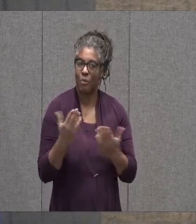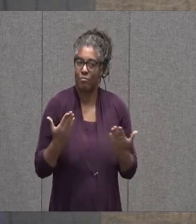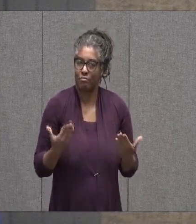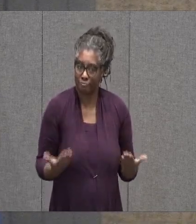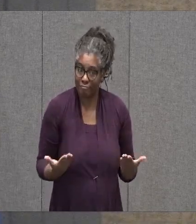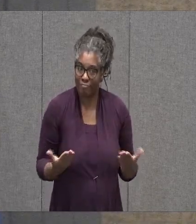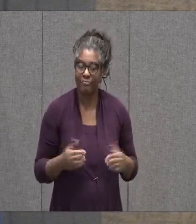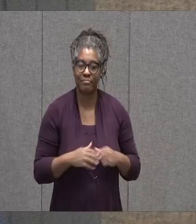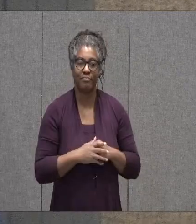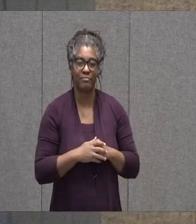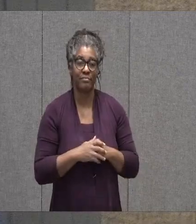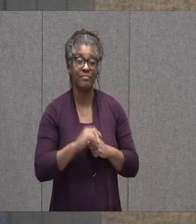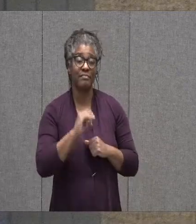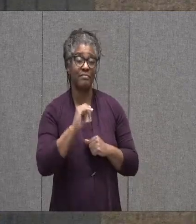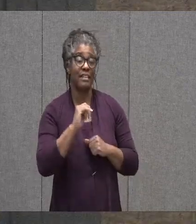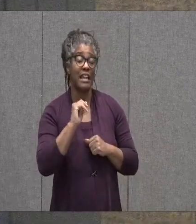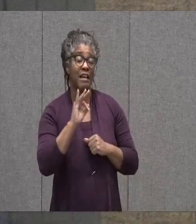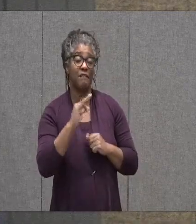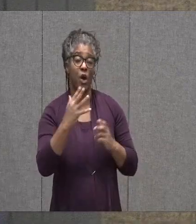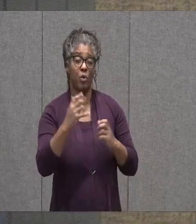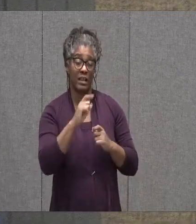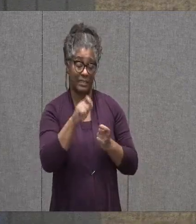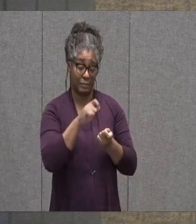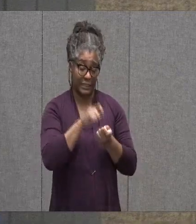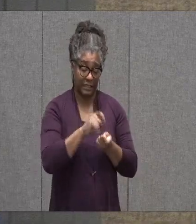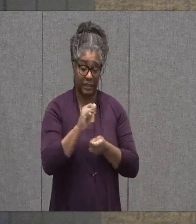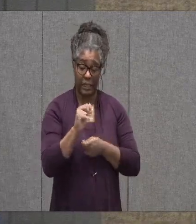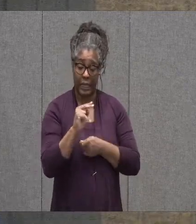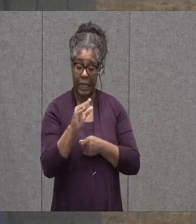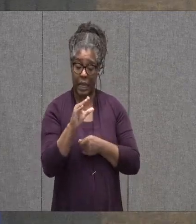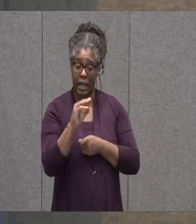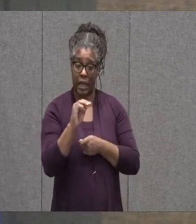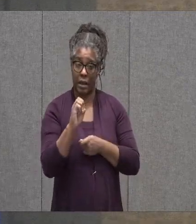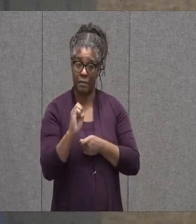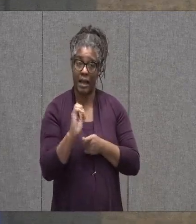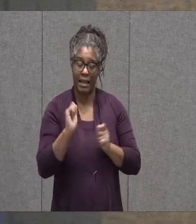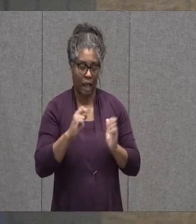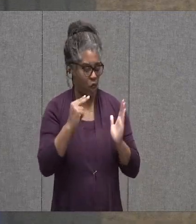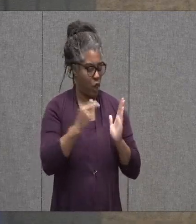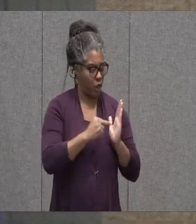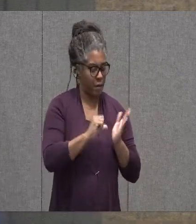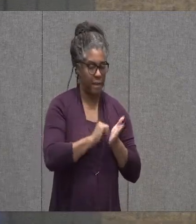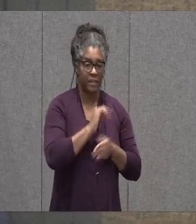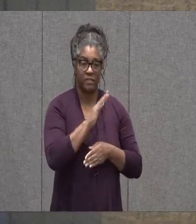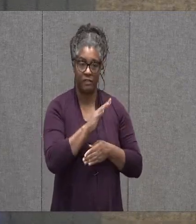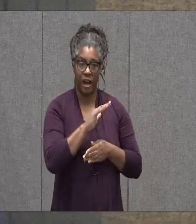I could look at page five, page six, and then I could go to page 18,